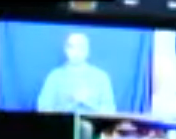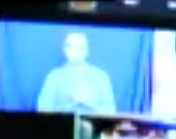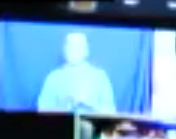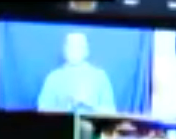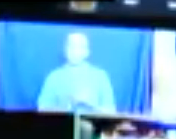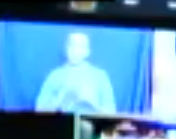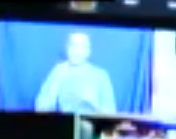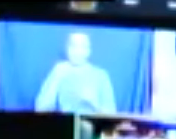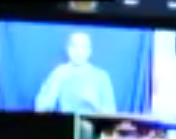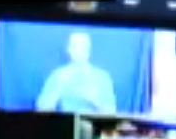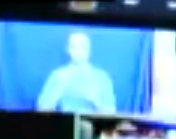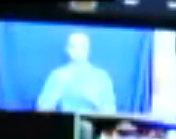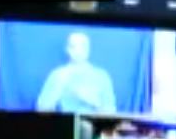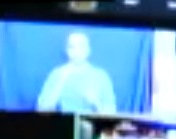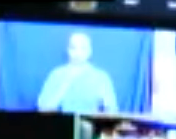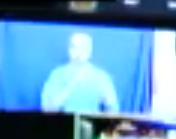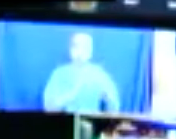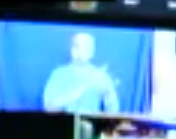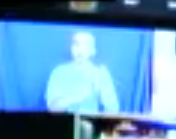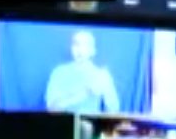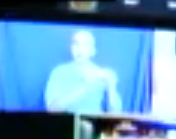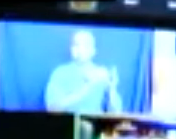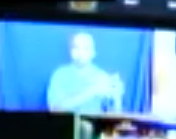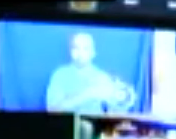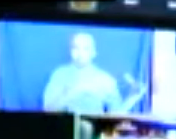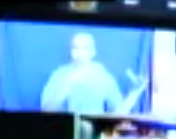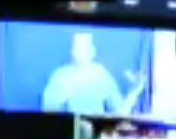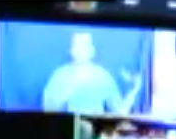THE MOVEMENT IS GETTING BIGGER IN THE PHILIPPINES.